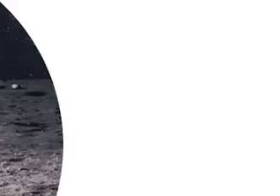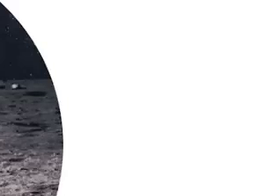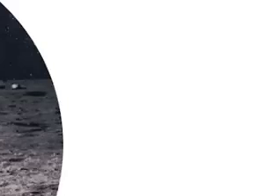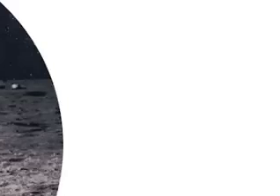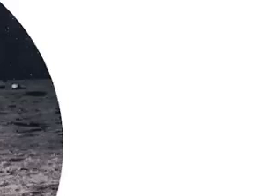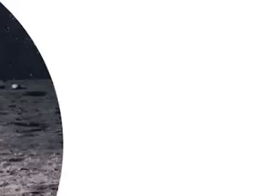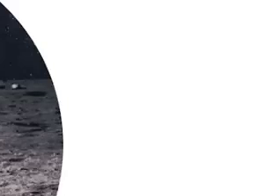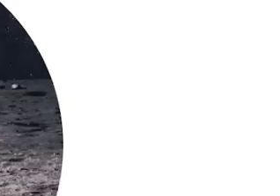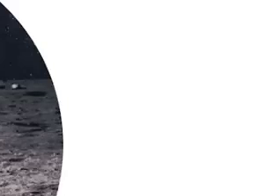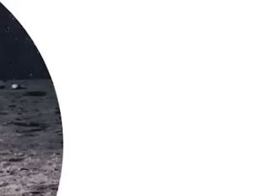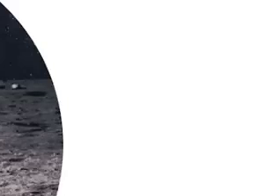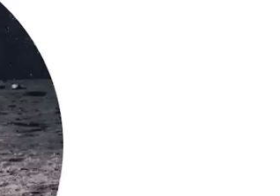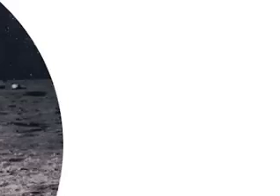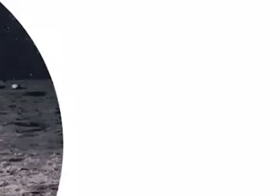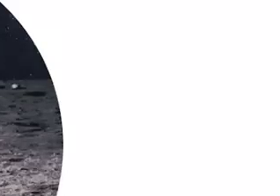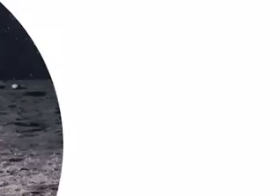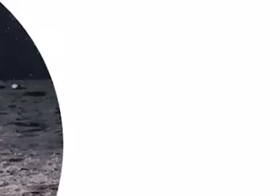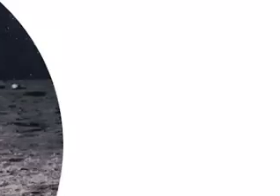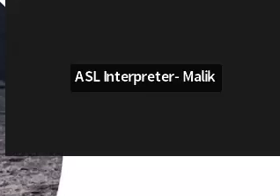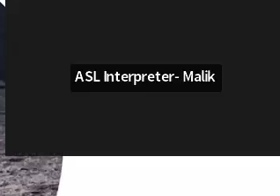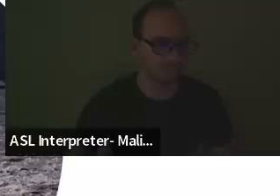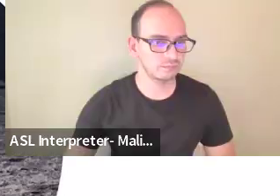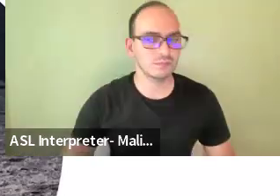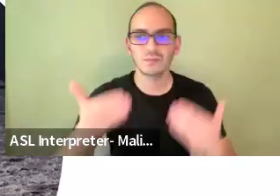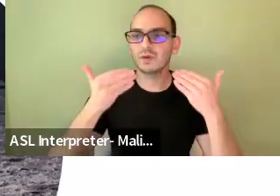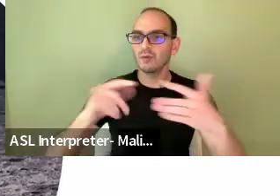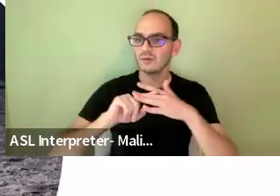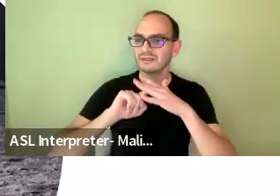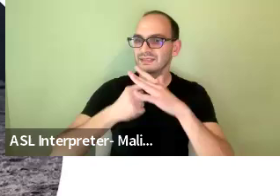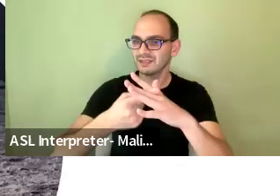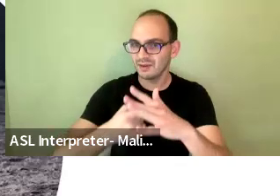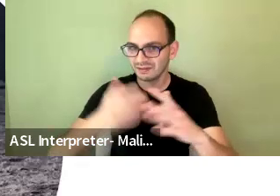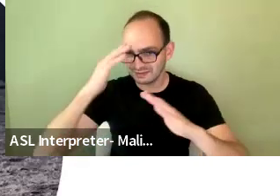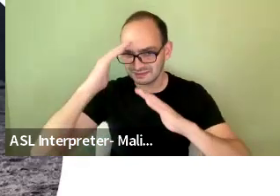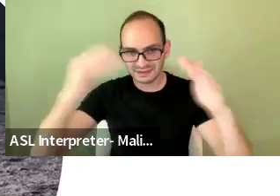While we will go ahead and get started. My name is Jamila Blake she/her. I m a project manager